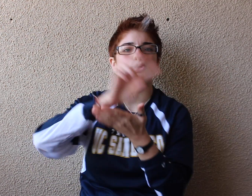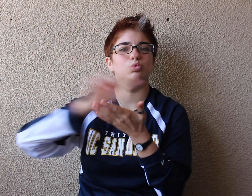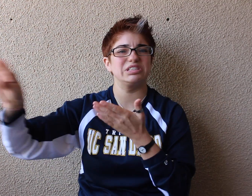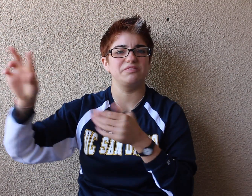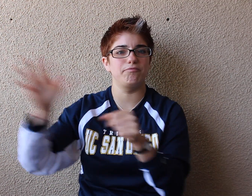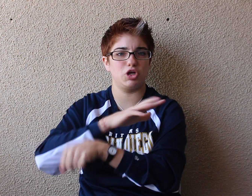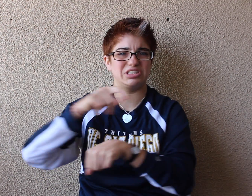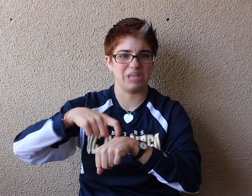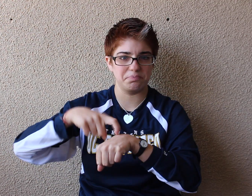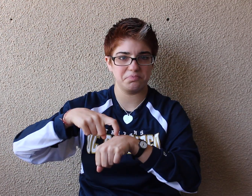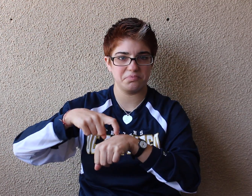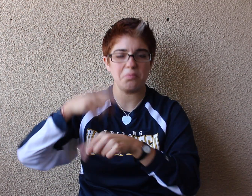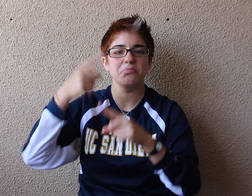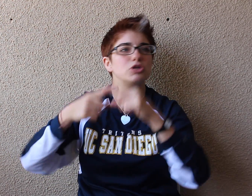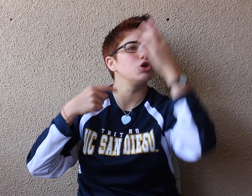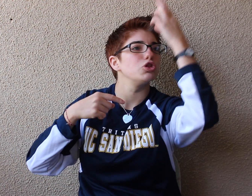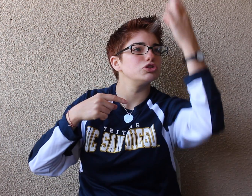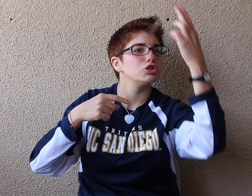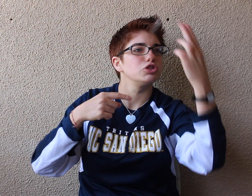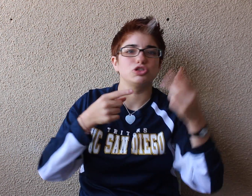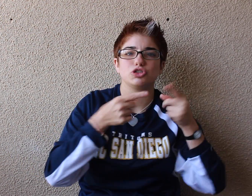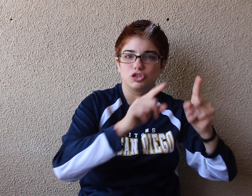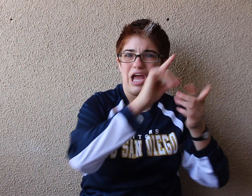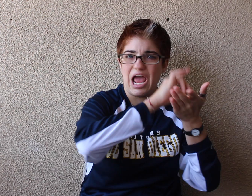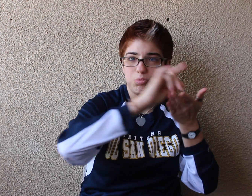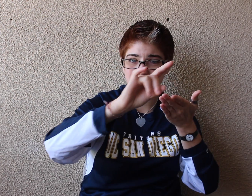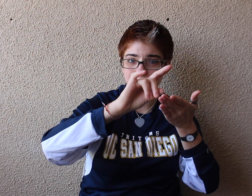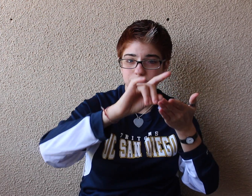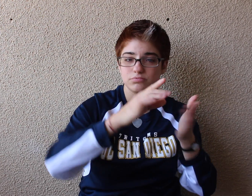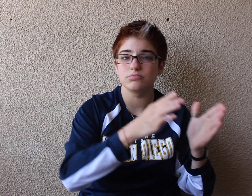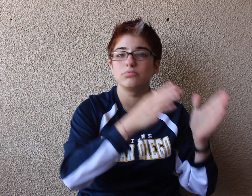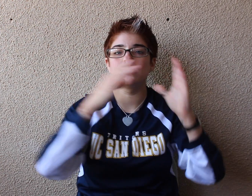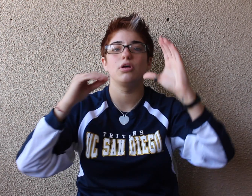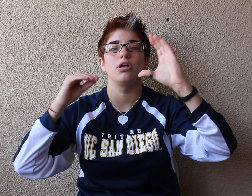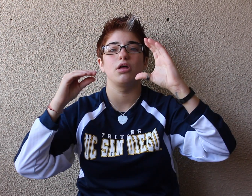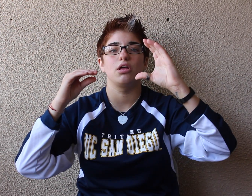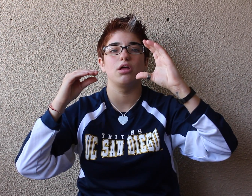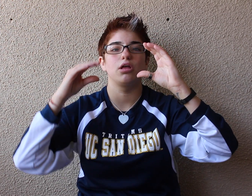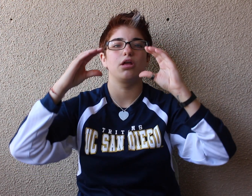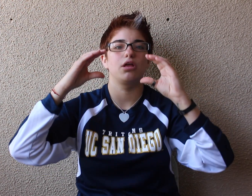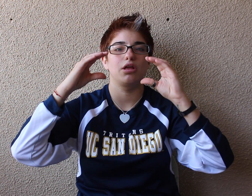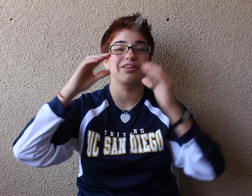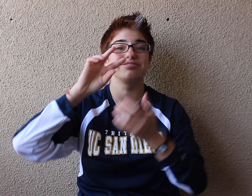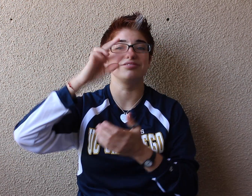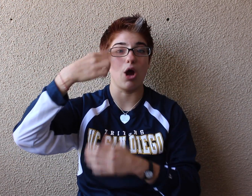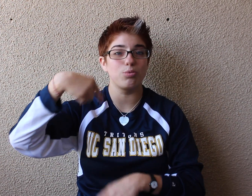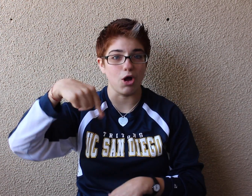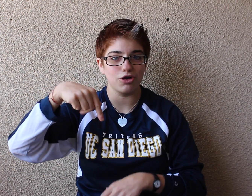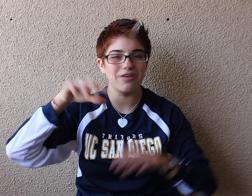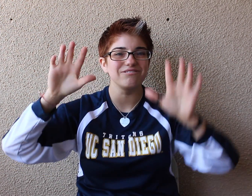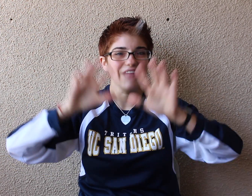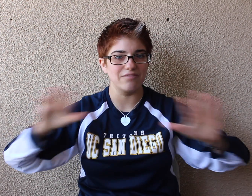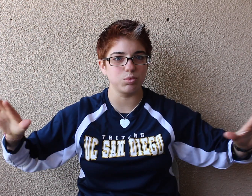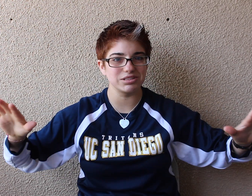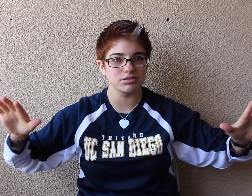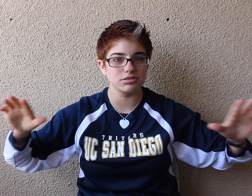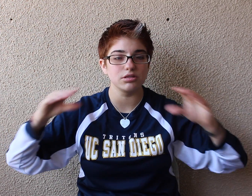and attending to our internships once a week. Then, last two weeks would be full-time placement at our internship site. Then in winter quarter, it will become 5 weeks in class and 5 weeks full-time at our internship site.